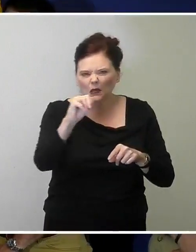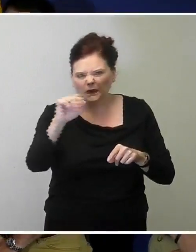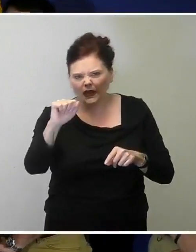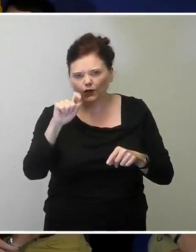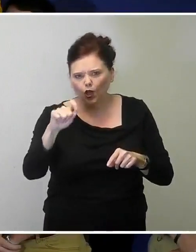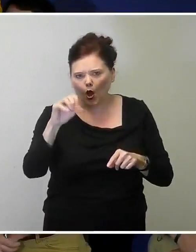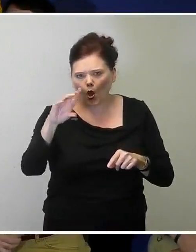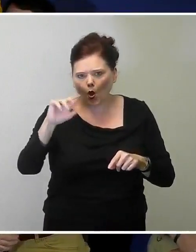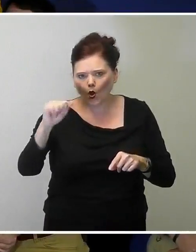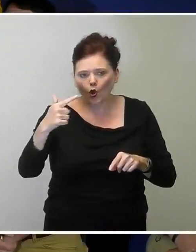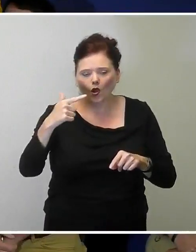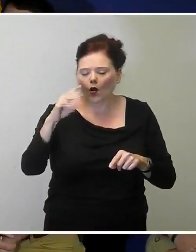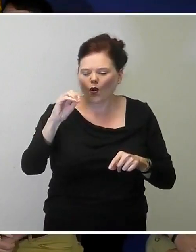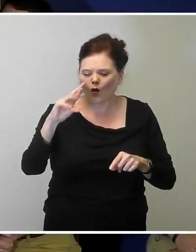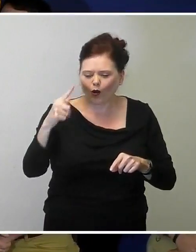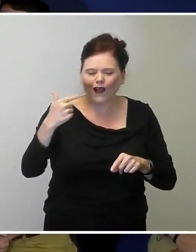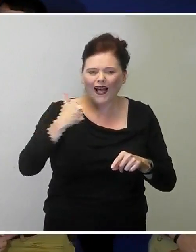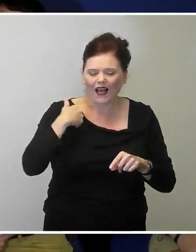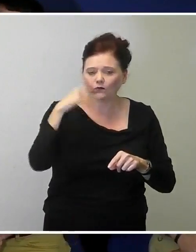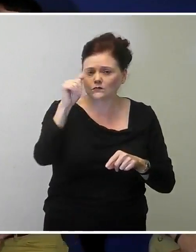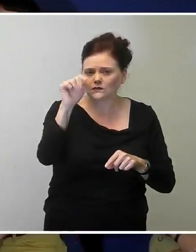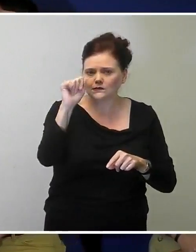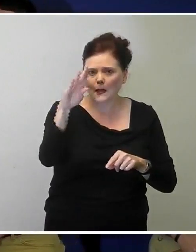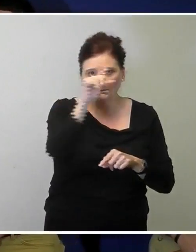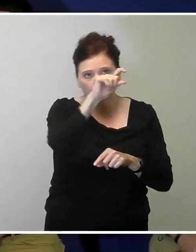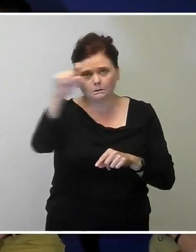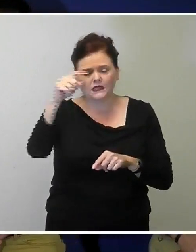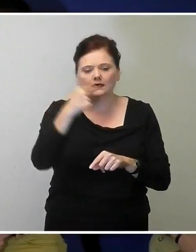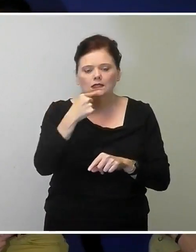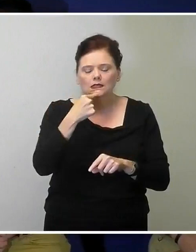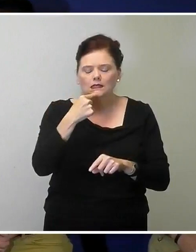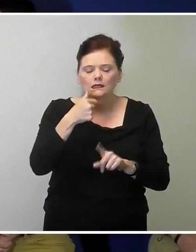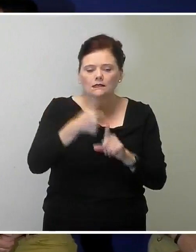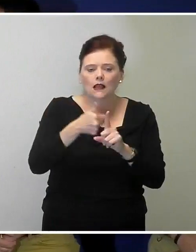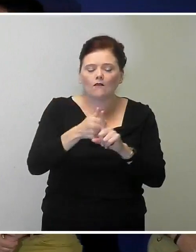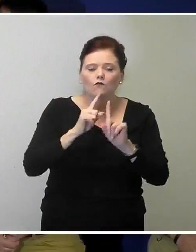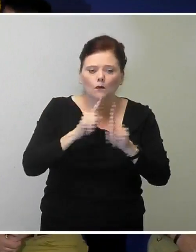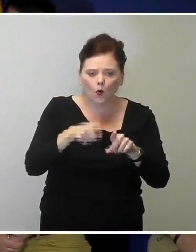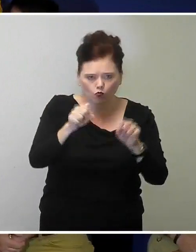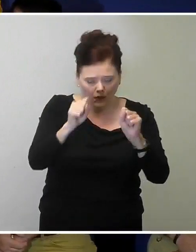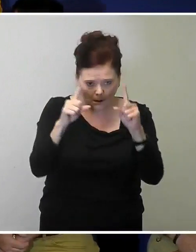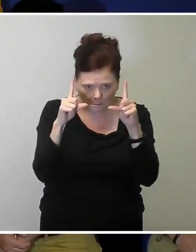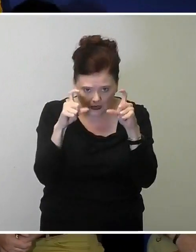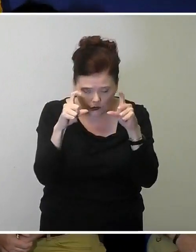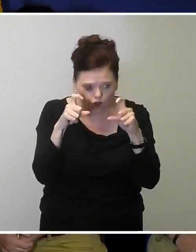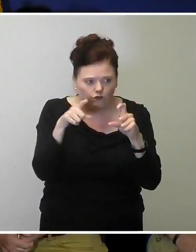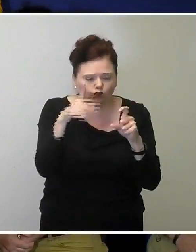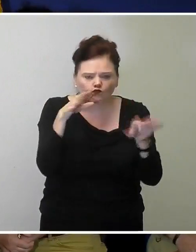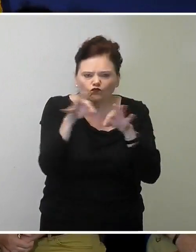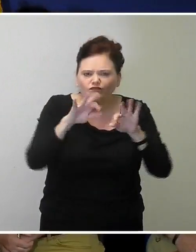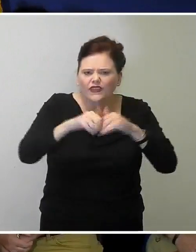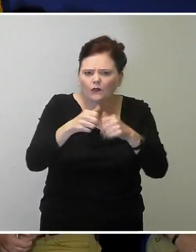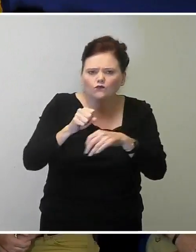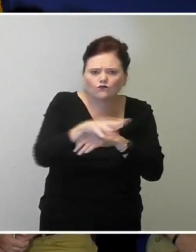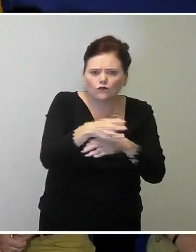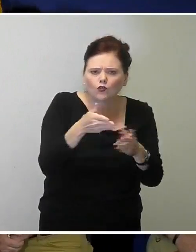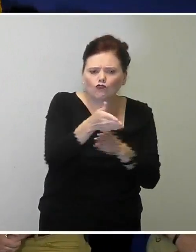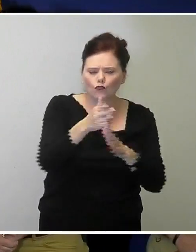TOOLS. IF YOU GO TO MSEMA.ORG. THERE'S A SELF-REPORT TAB. TAKE PICTURES.